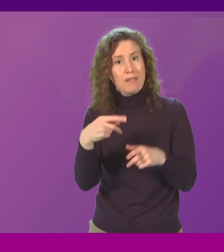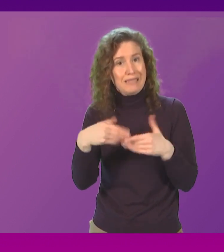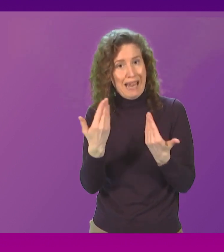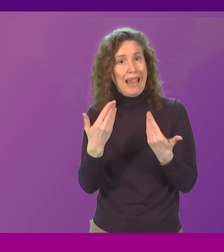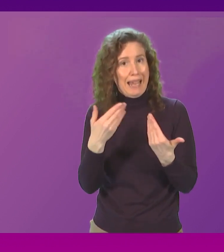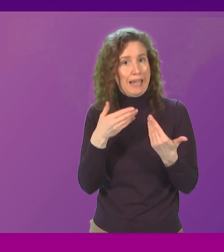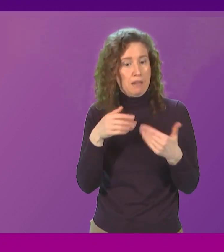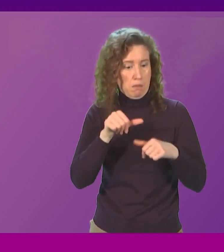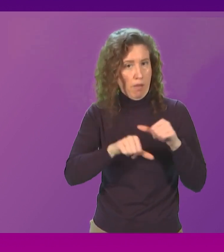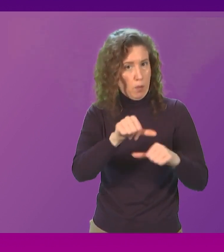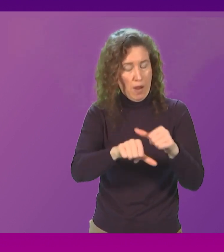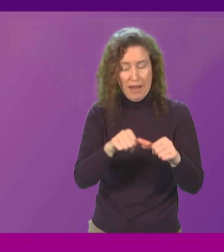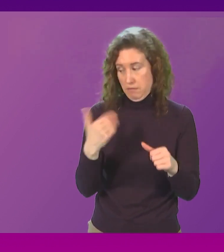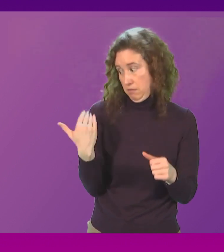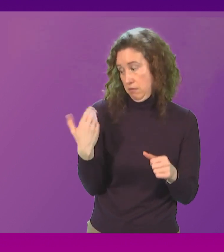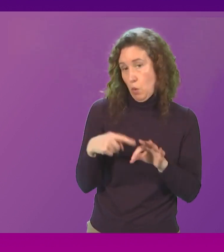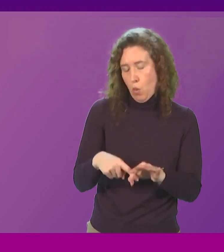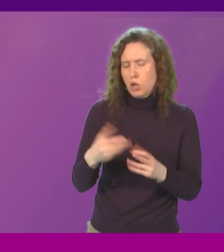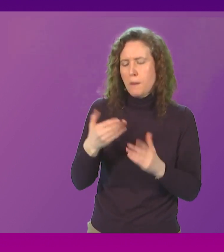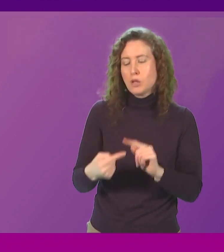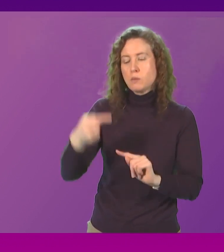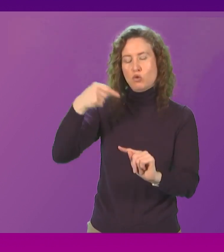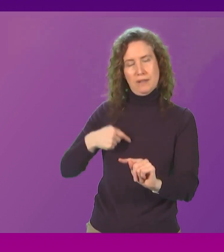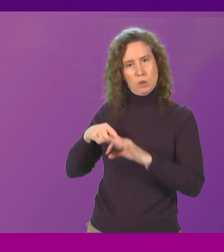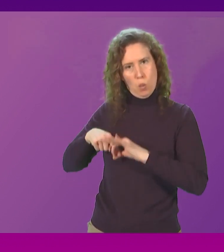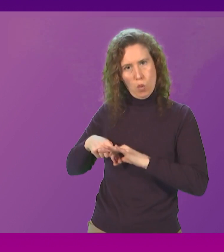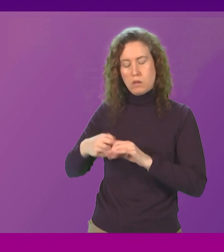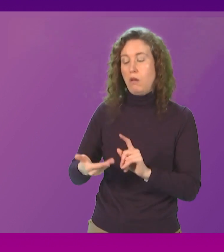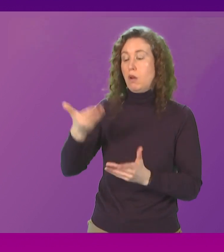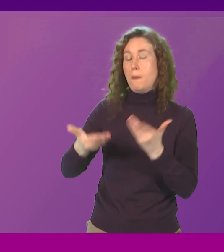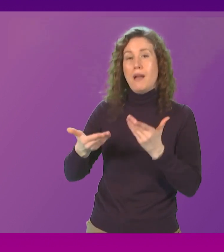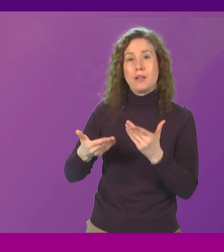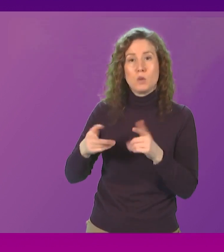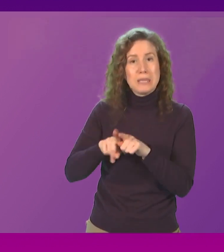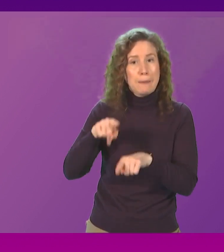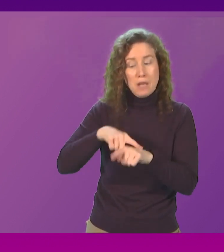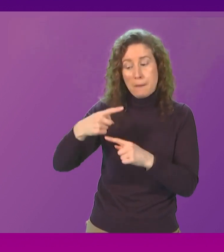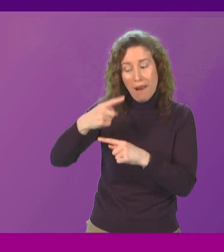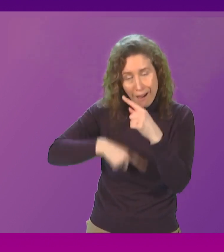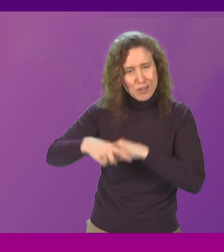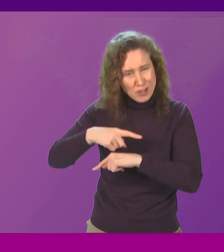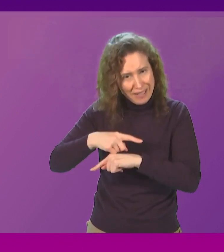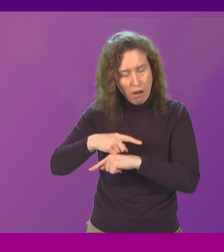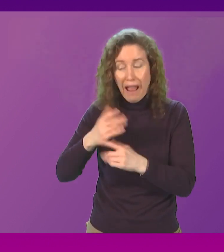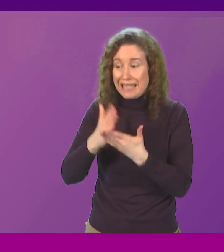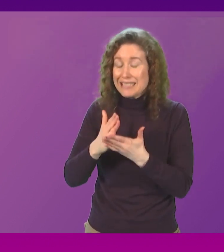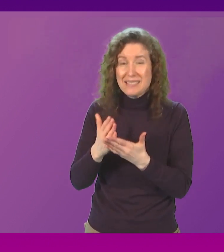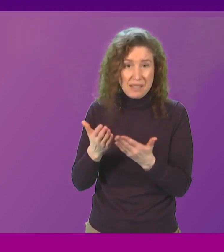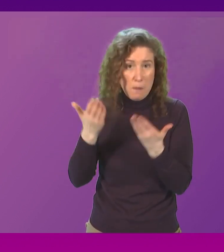for the previous quarter, those for the same time last year, and those for the final quarter